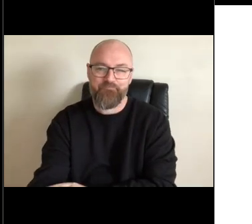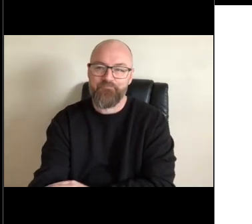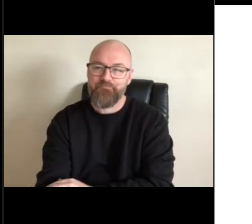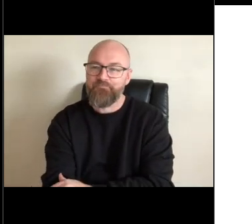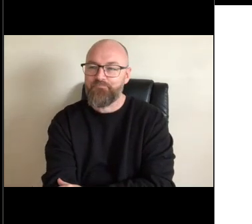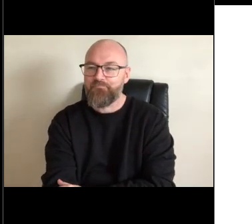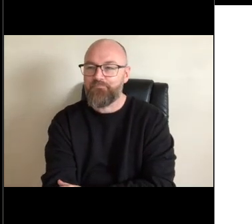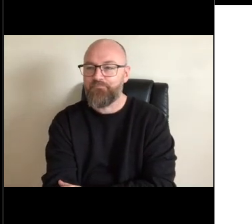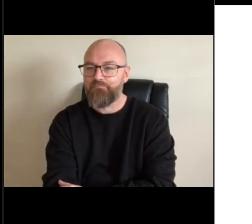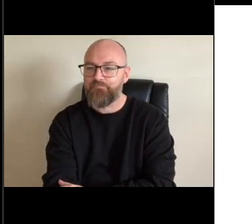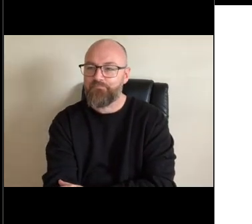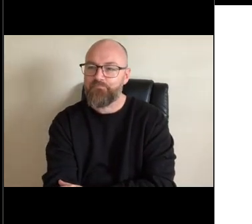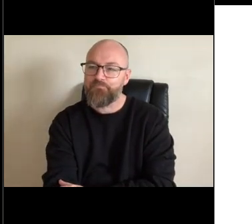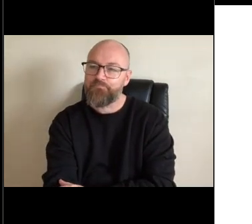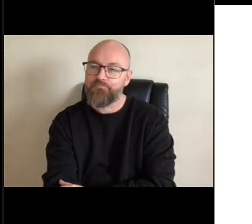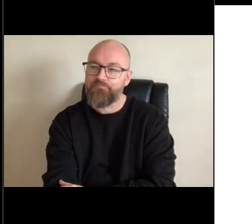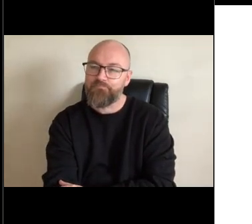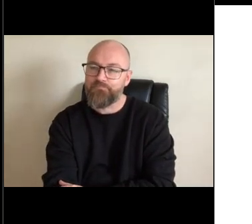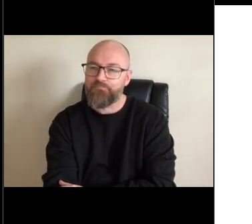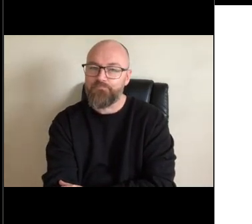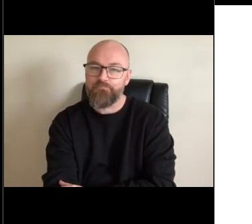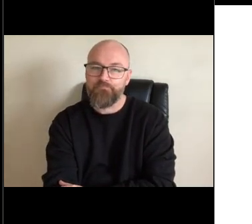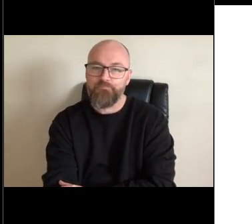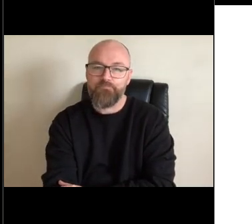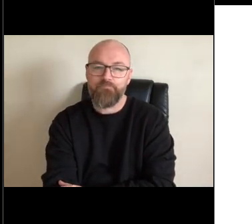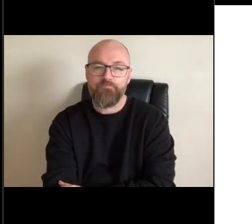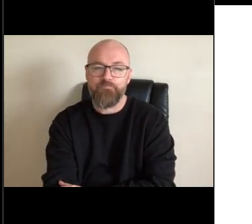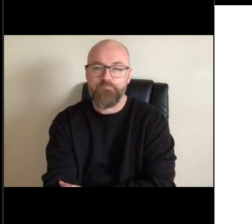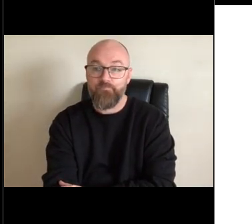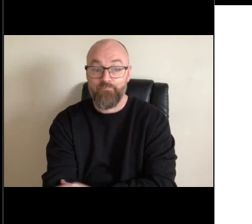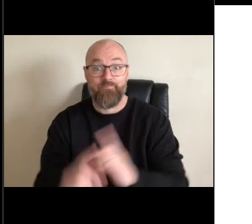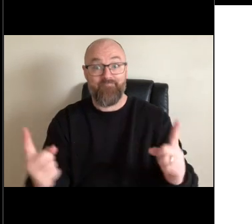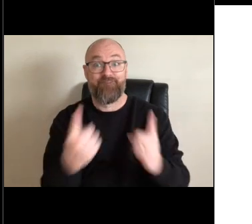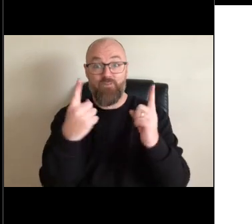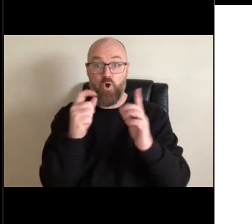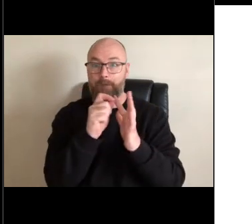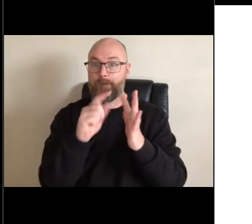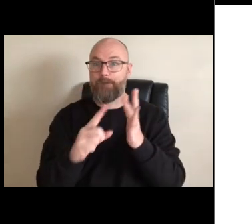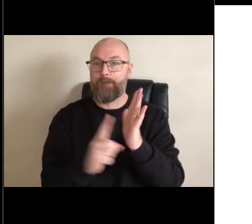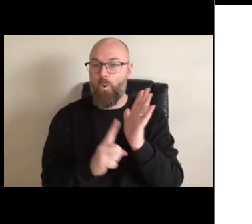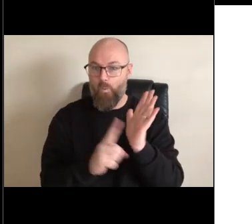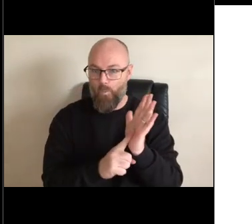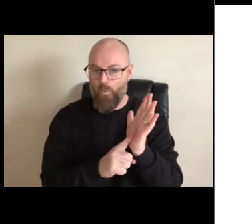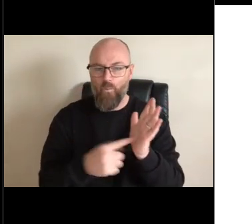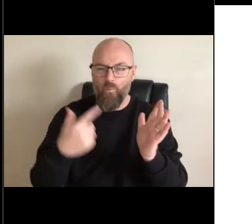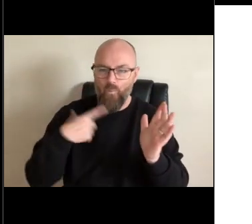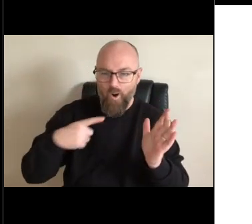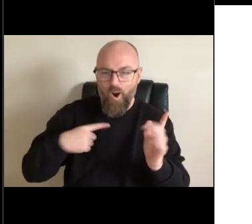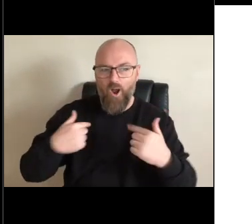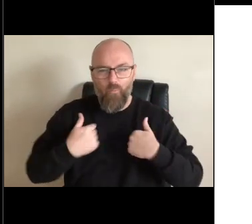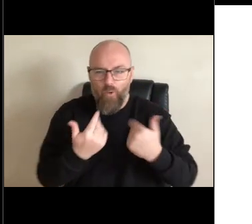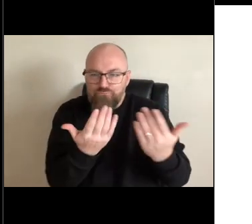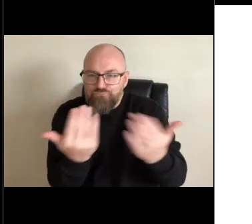um so we're going to kick off first off with a poll so our first poll is just to find out a little bit more about our audience who's attending today so